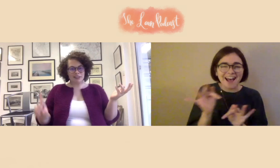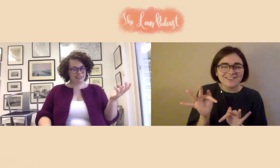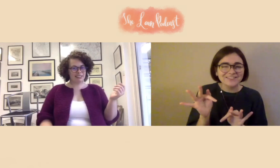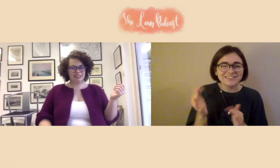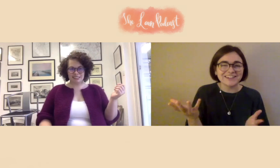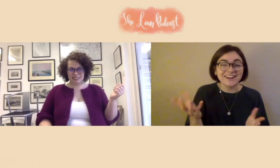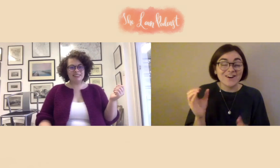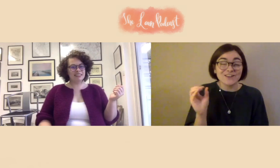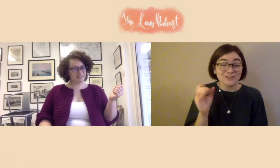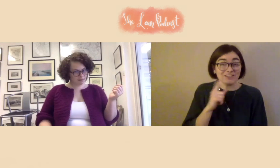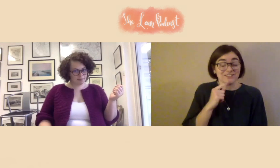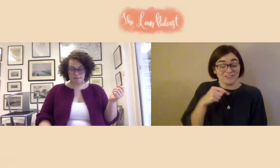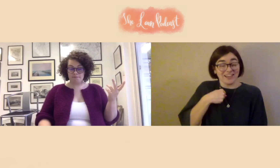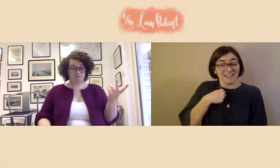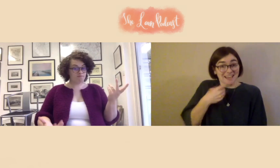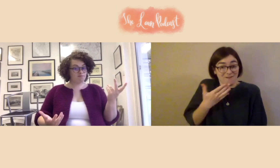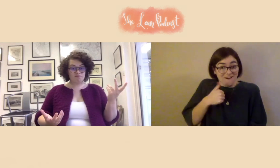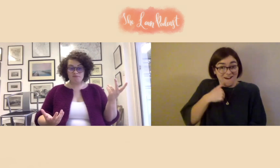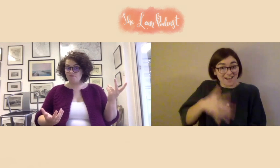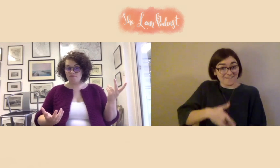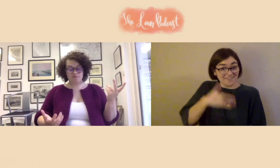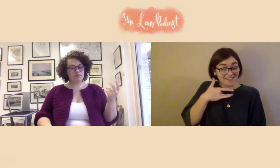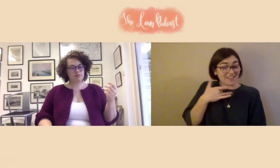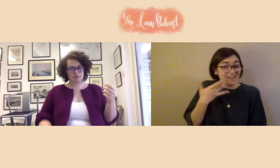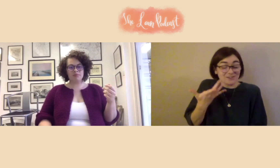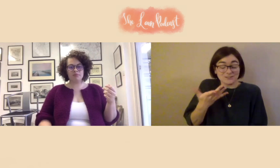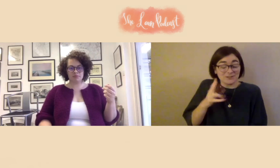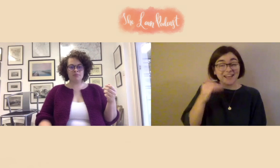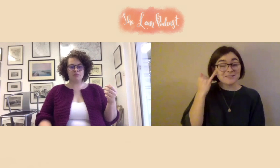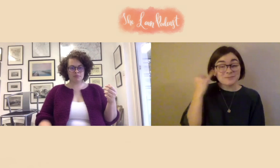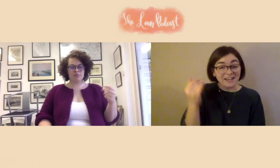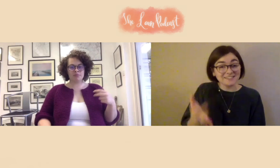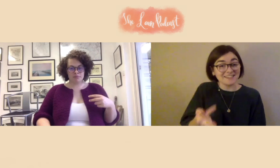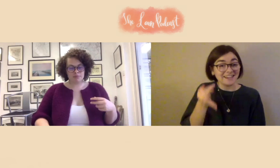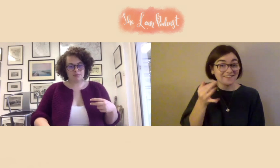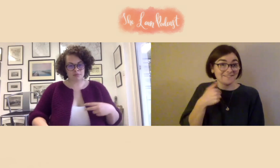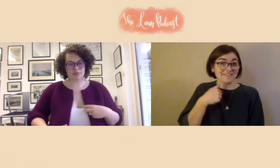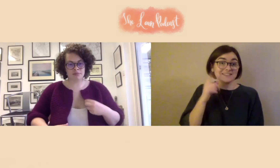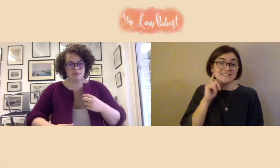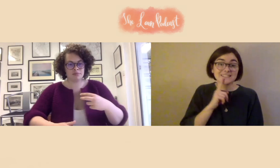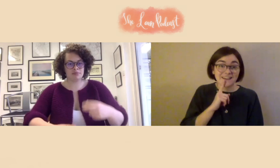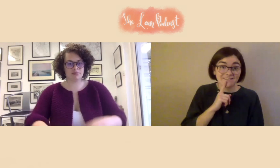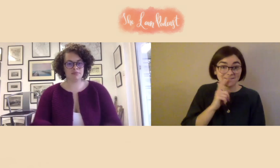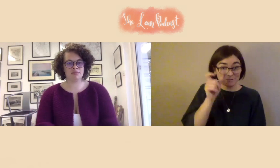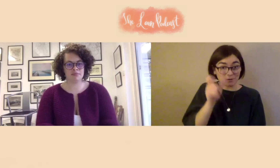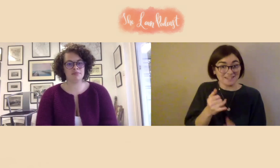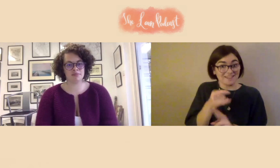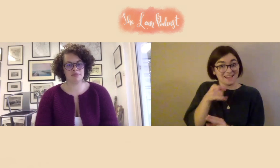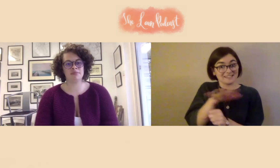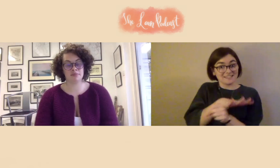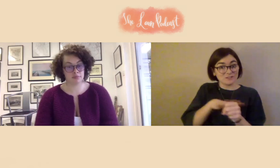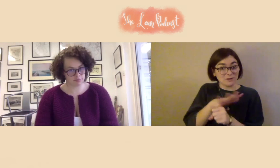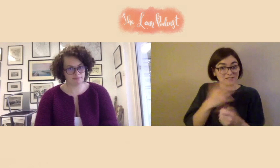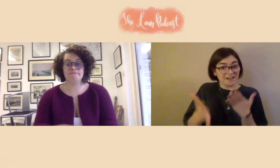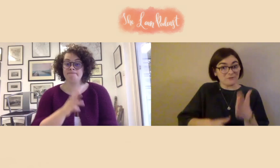There's nothing afterwards, which would be so used to. So I can't imagine actually being a deaf person in that situation. Cause homeless they feel,